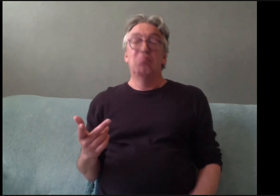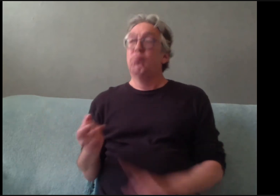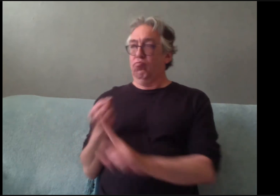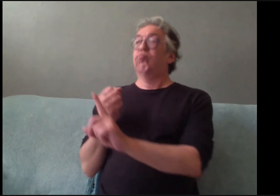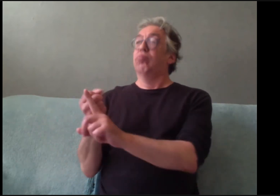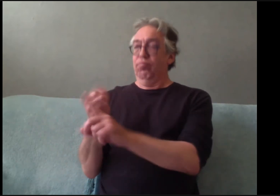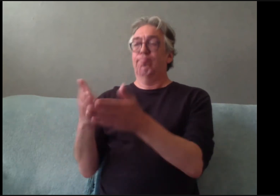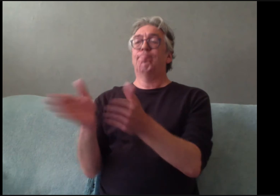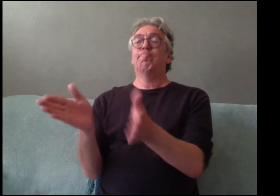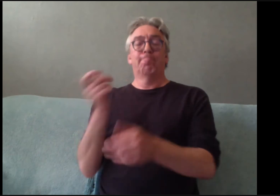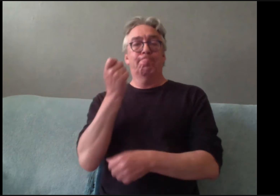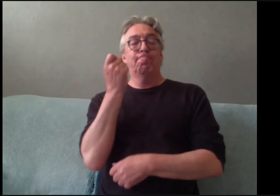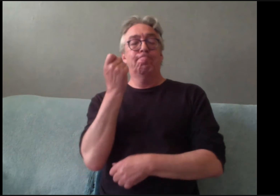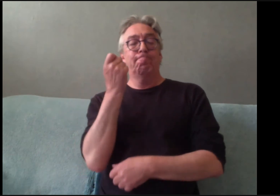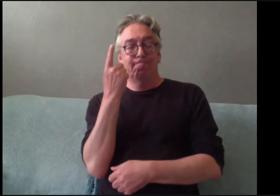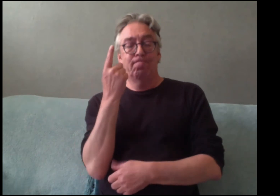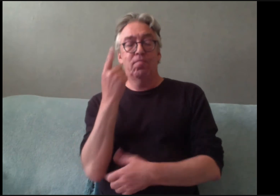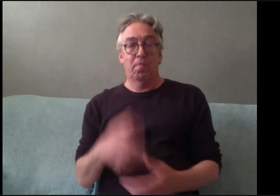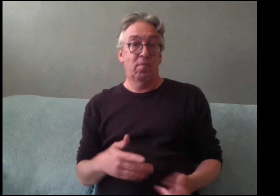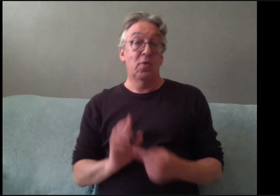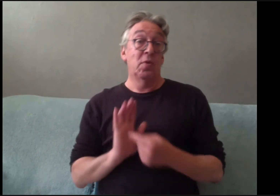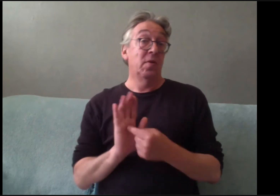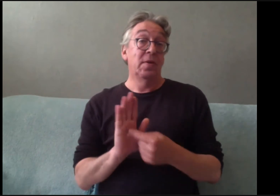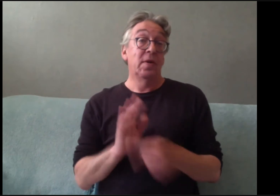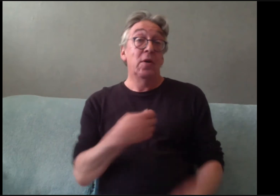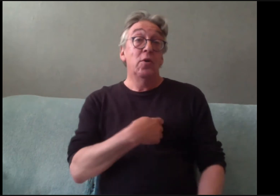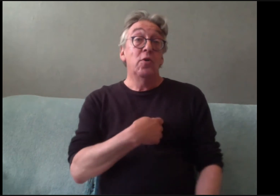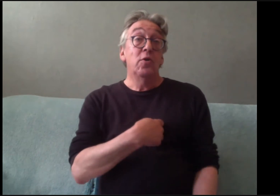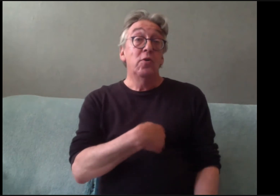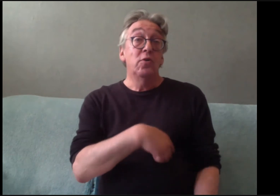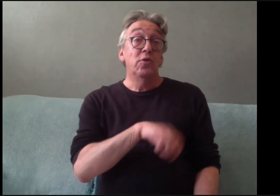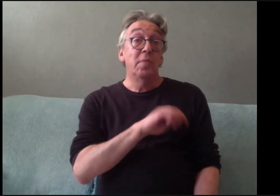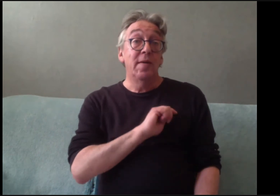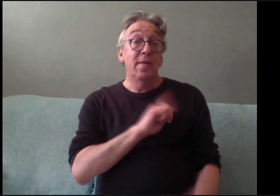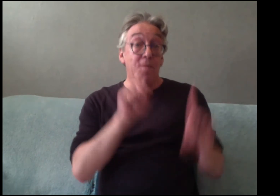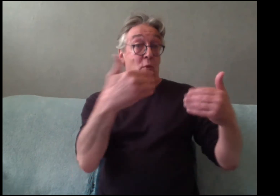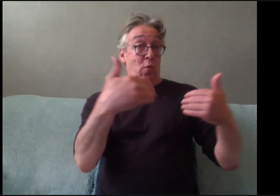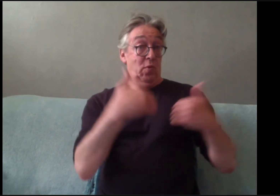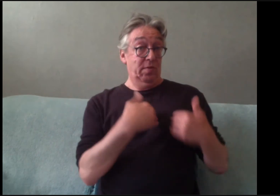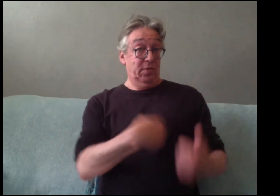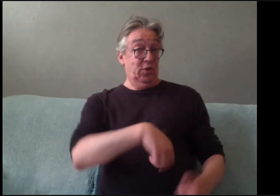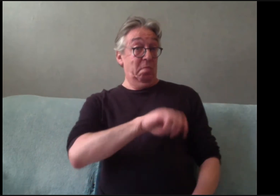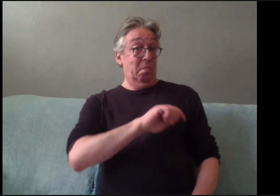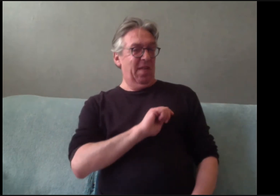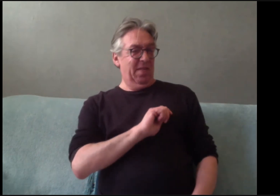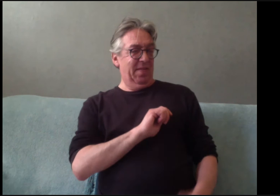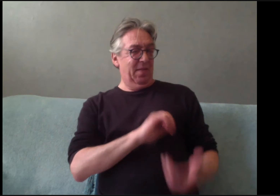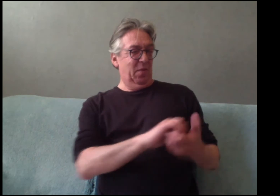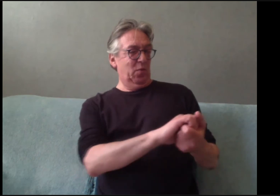for example in Spain, we really were in coalition with CERMI,